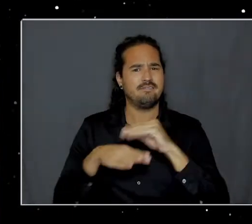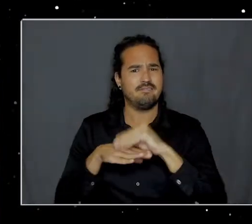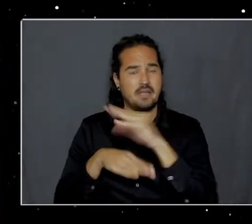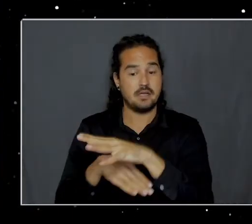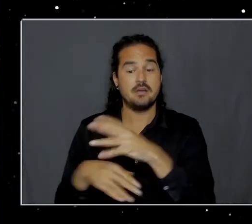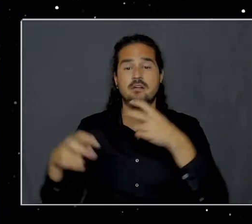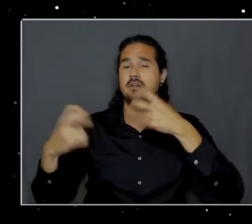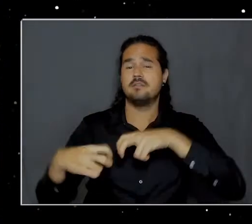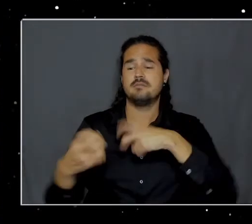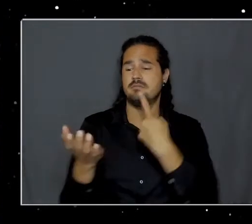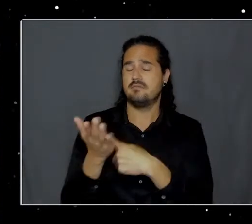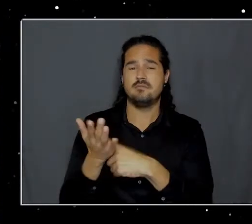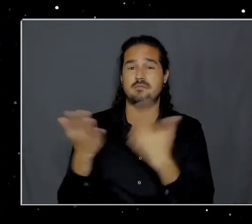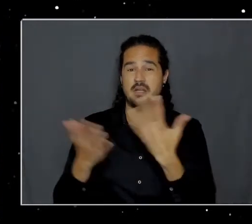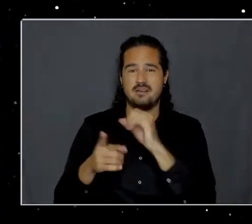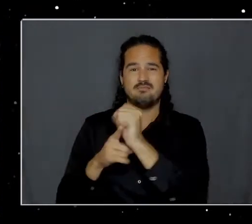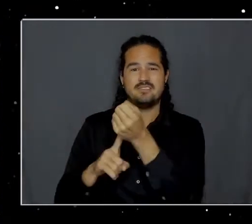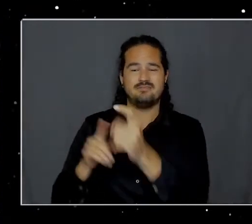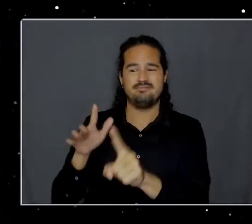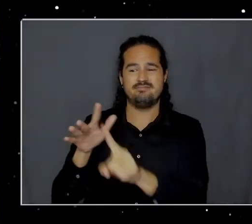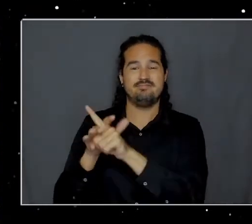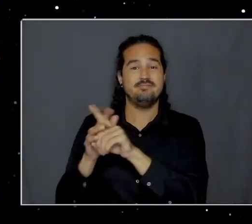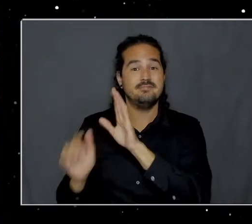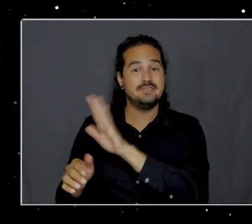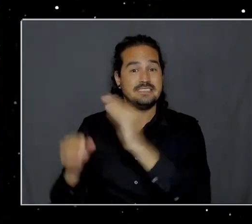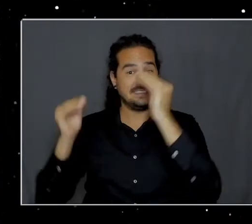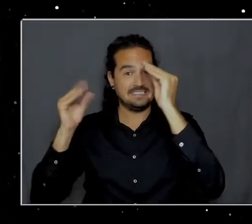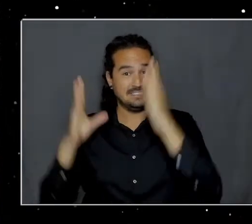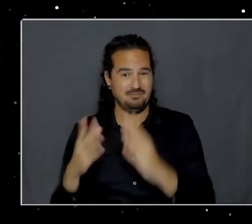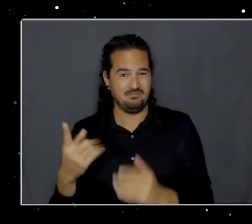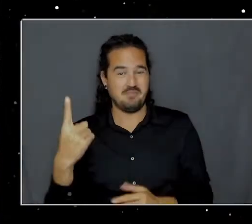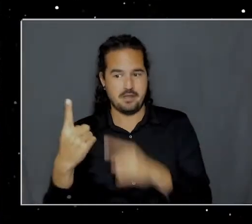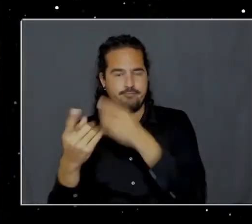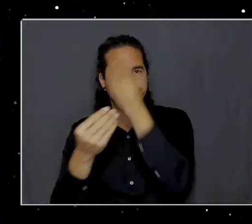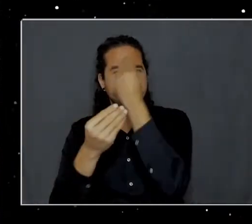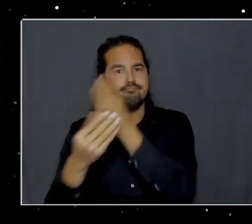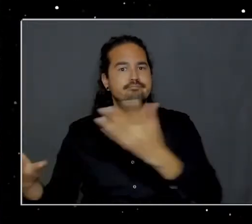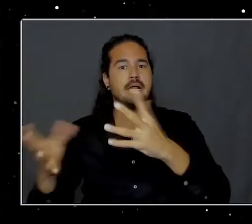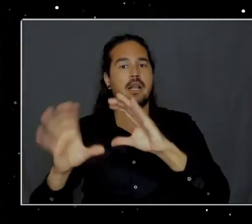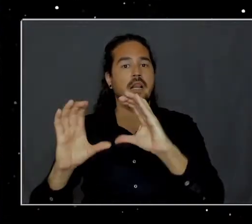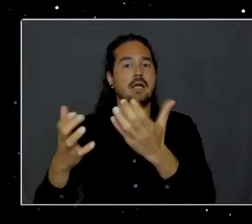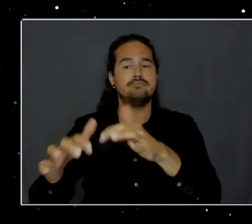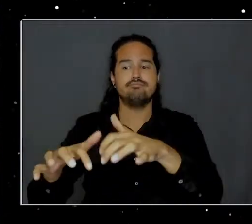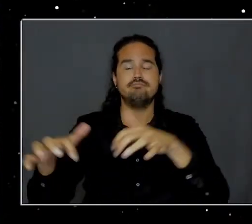WHAT SHE WAS BRINGING INTO THAT CONVERSATION WAS THAT ONE OF HER